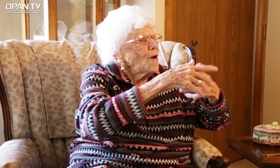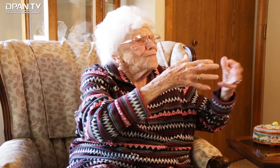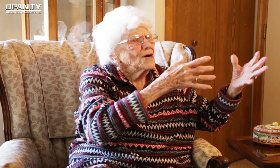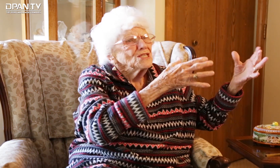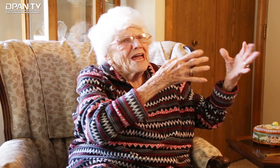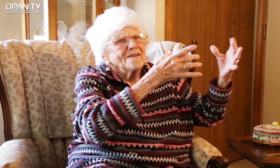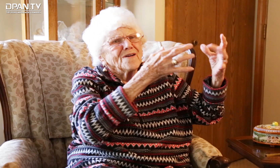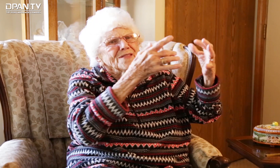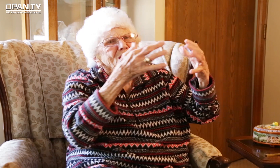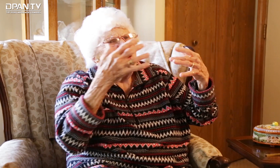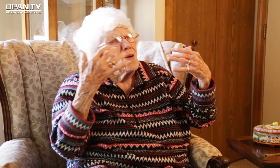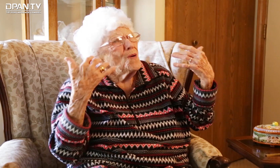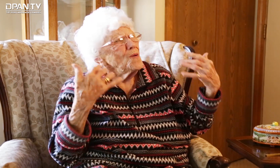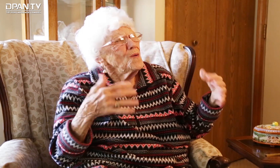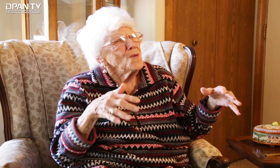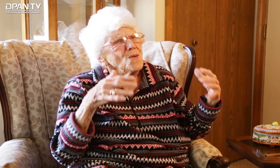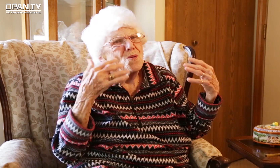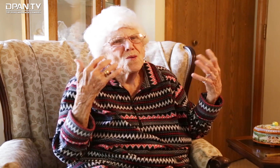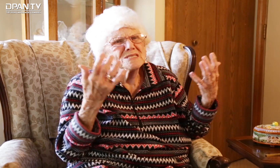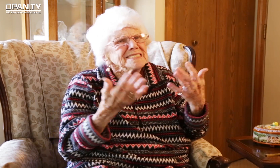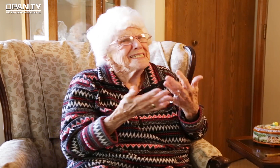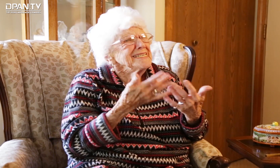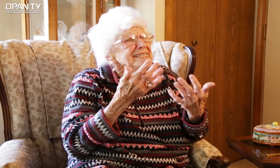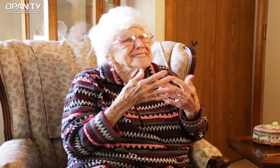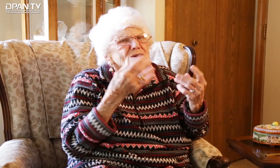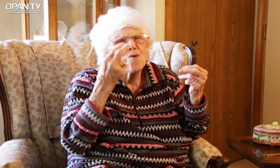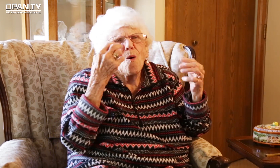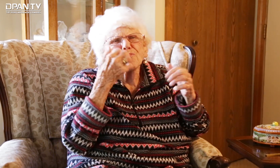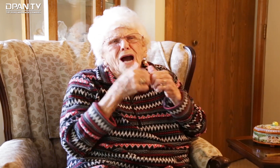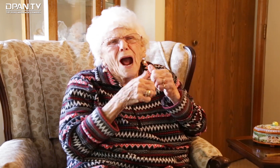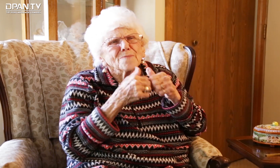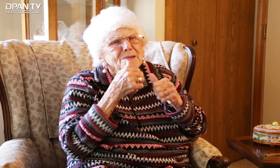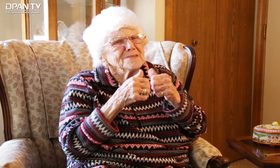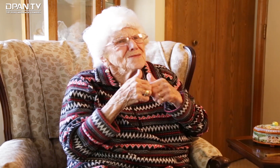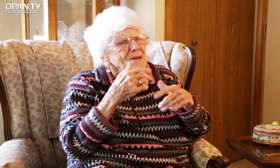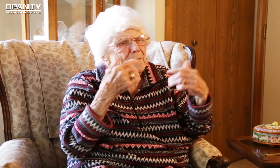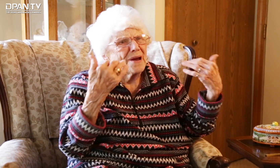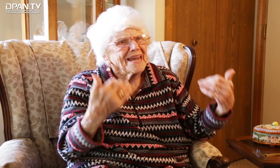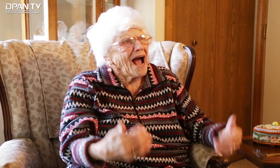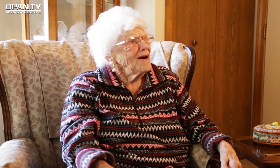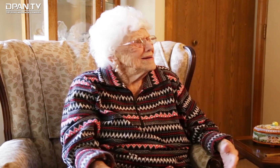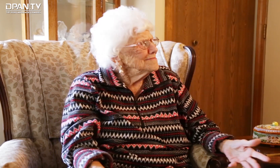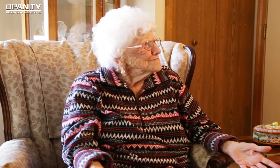Easy to socialize. Easy...no problem.